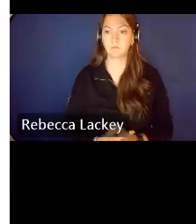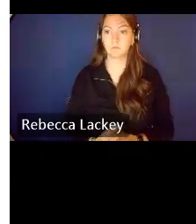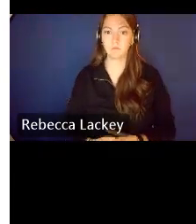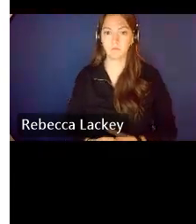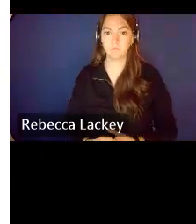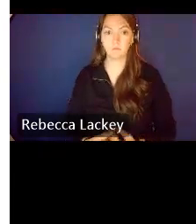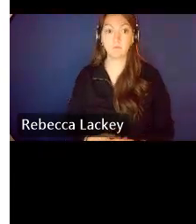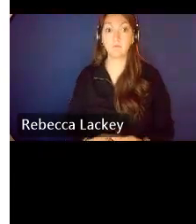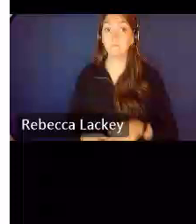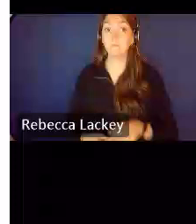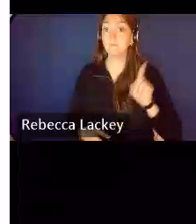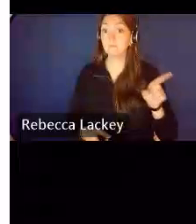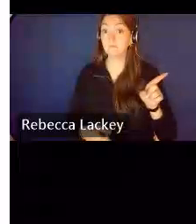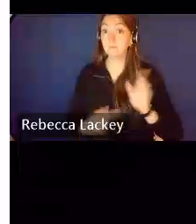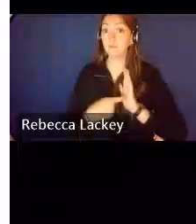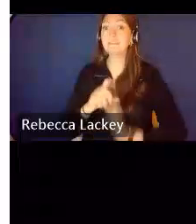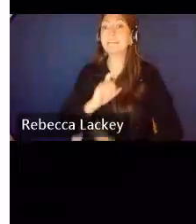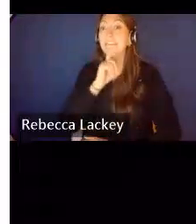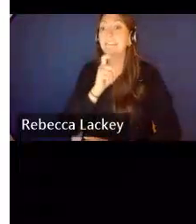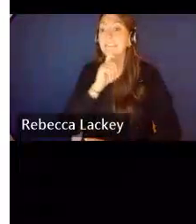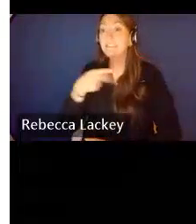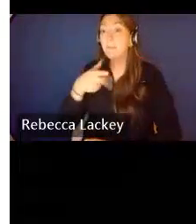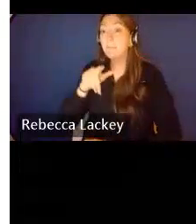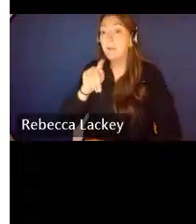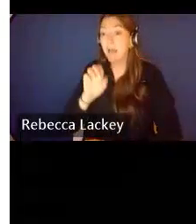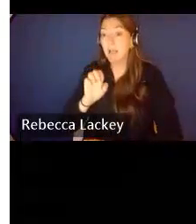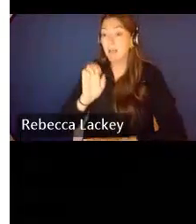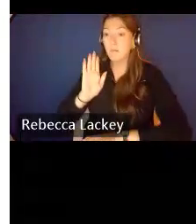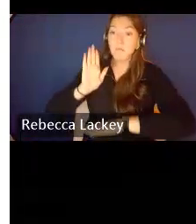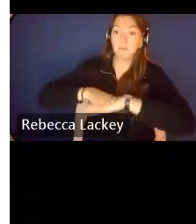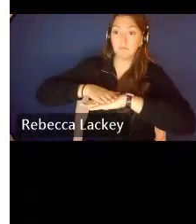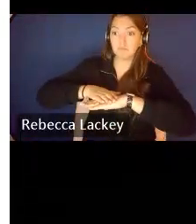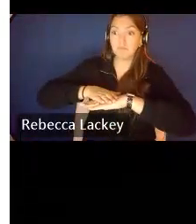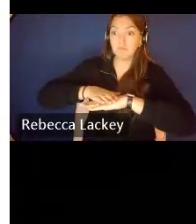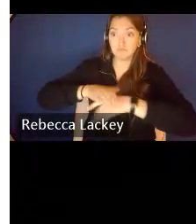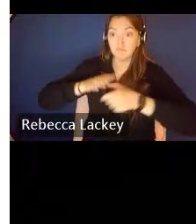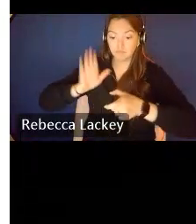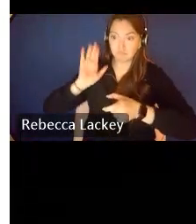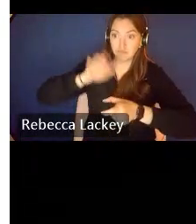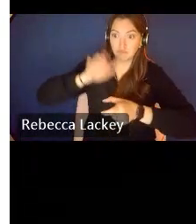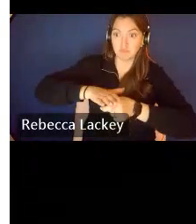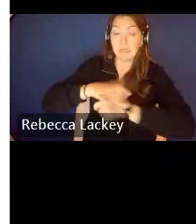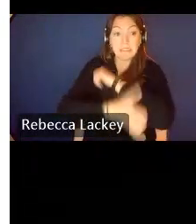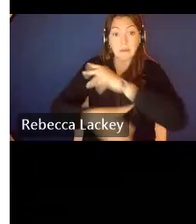This slide shows a steel plate over the pothole. The county added the plate to ensure that vehicles